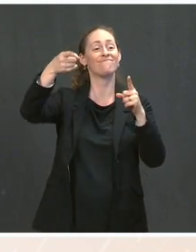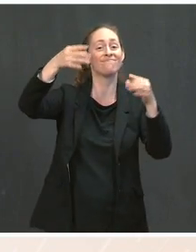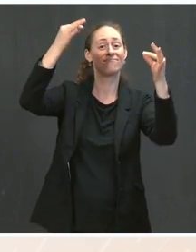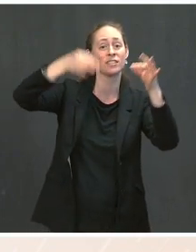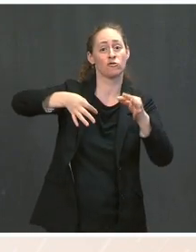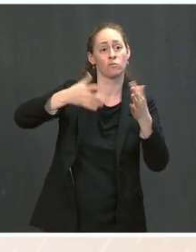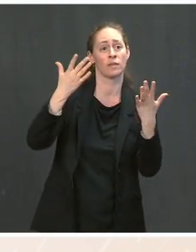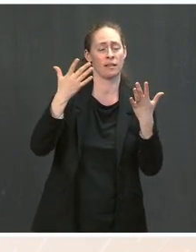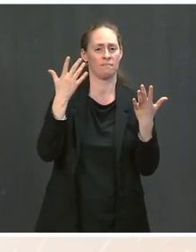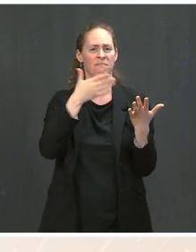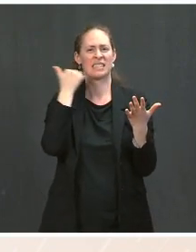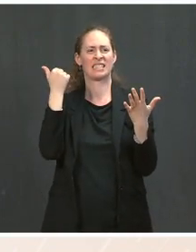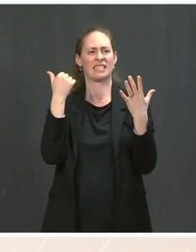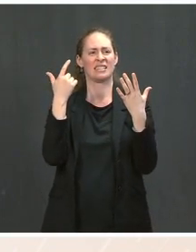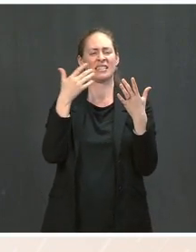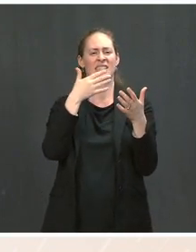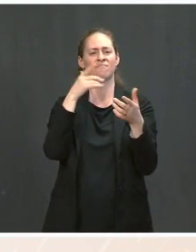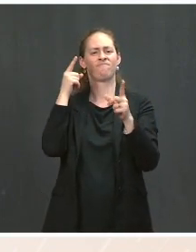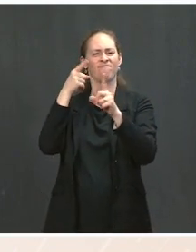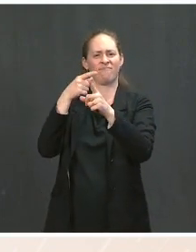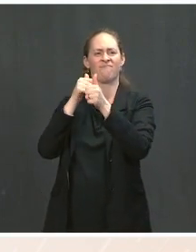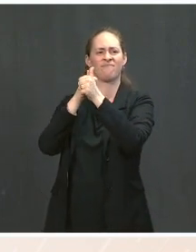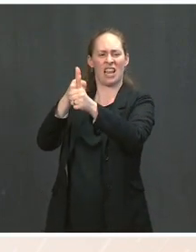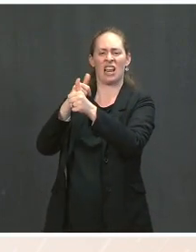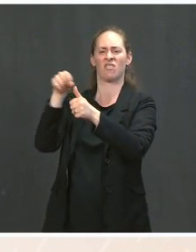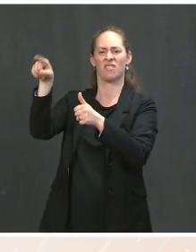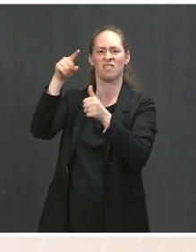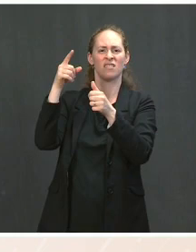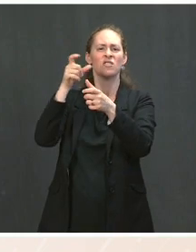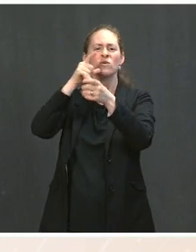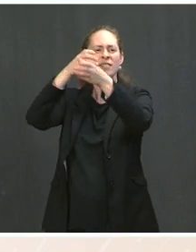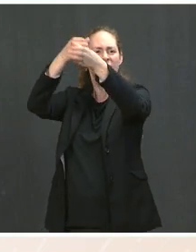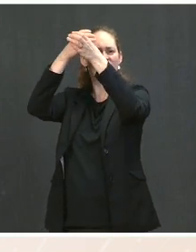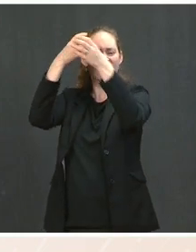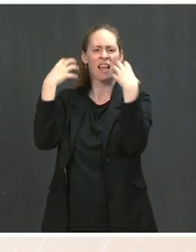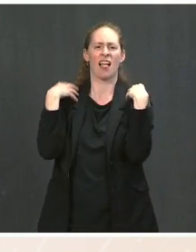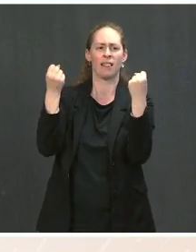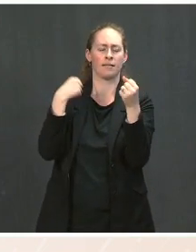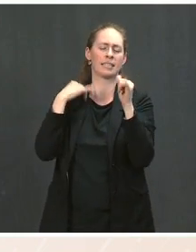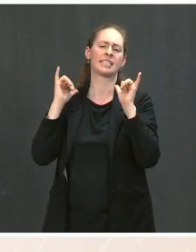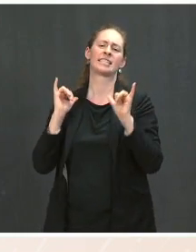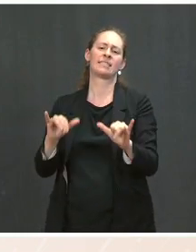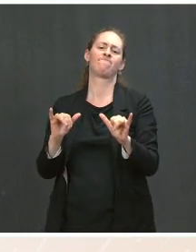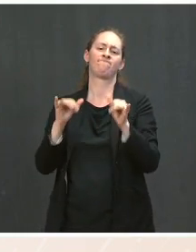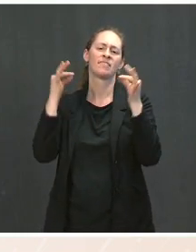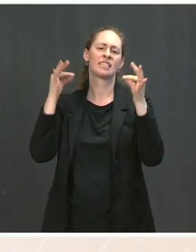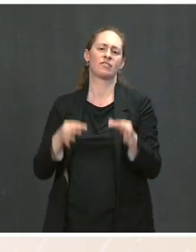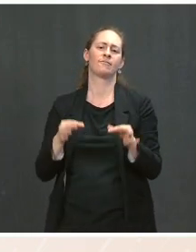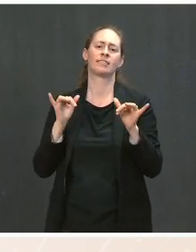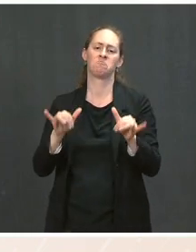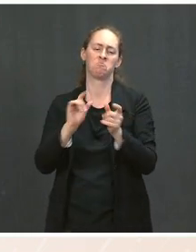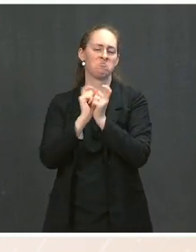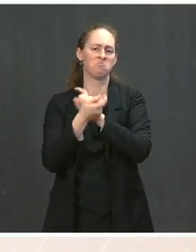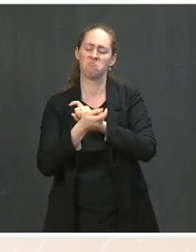and there's been no change that I'm aware of at this point. Go ahead. The Press: Hi, Jen. Thanks.